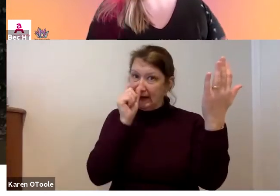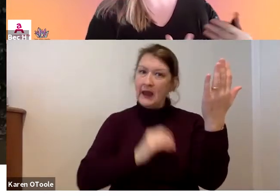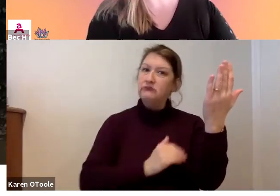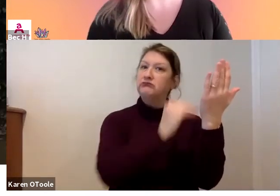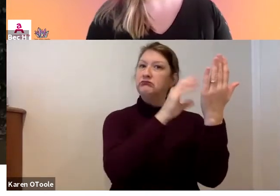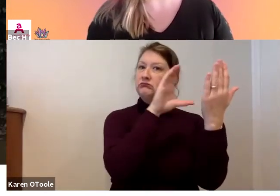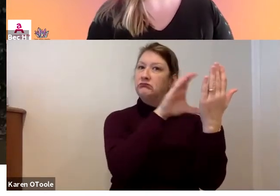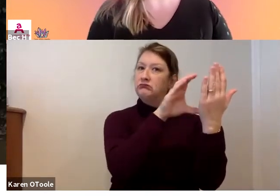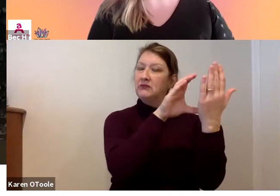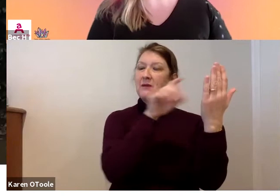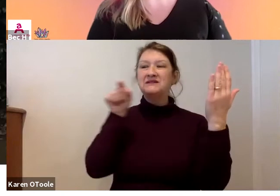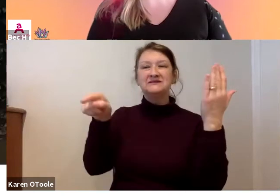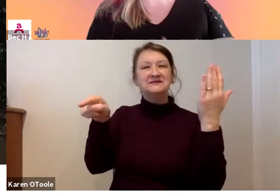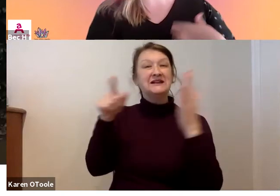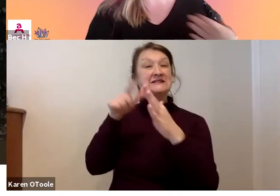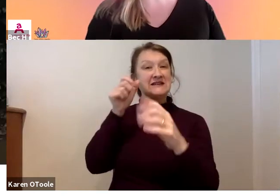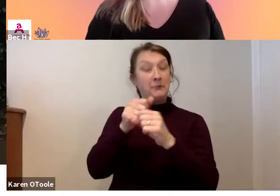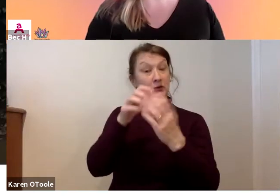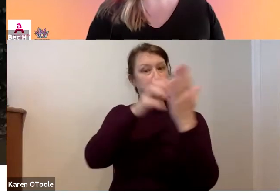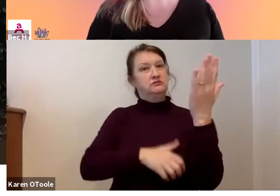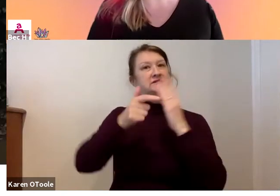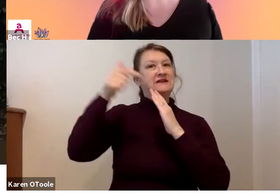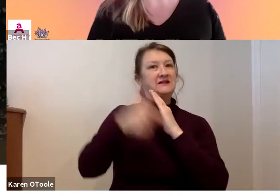detailed because that is her reference.